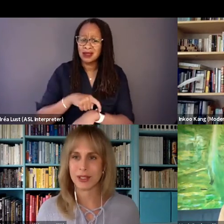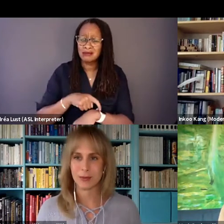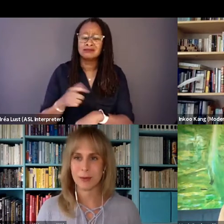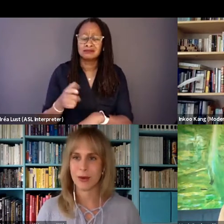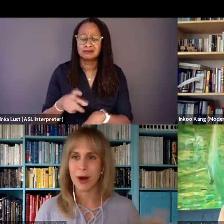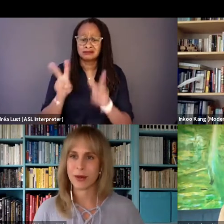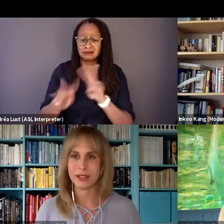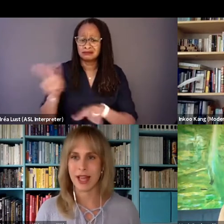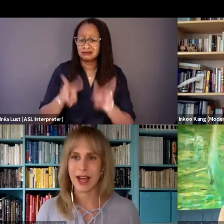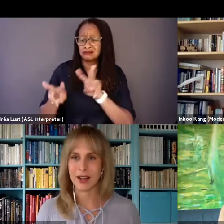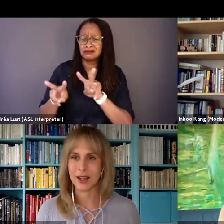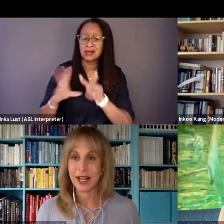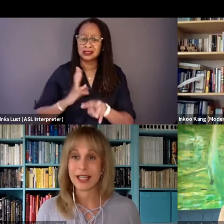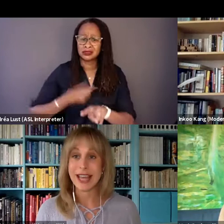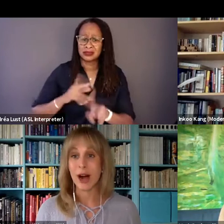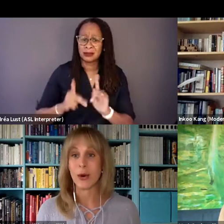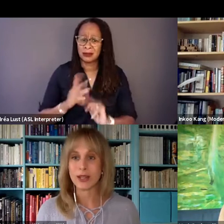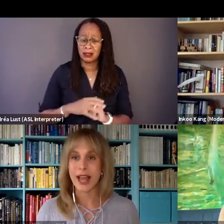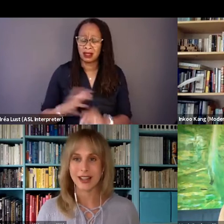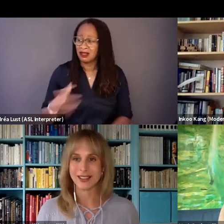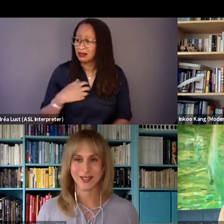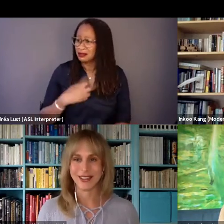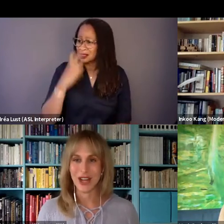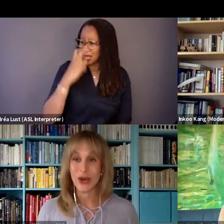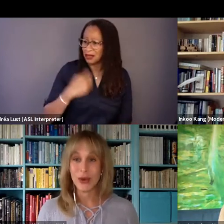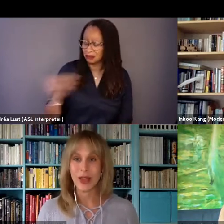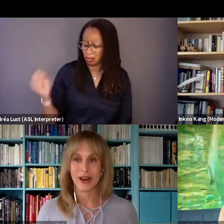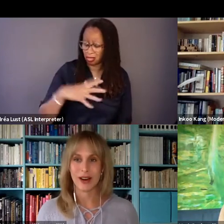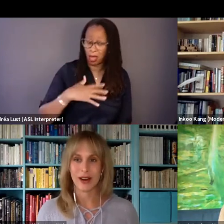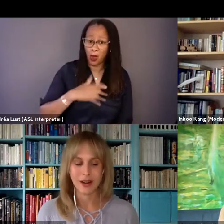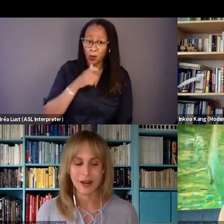trans people have always had doubt cast on who they are